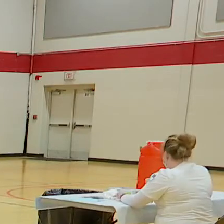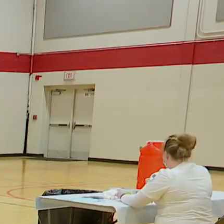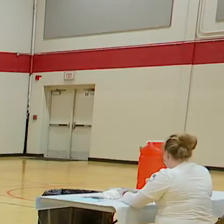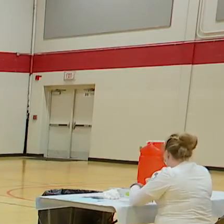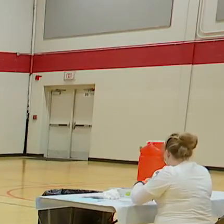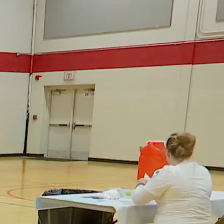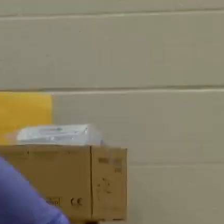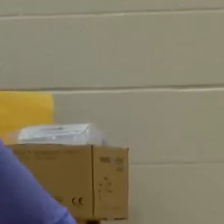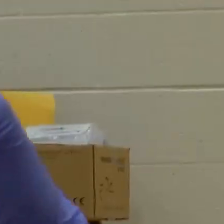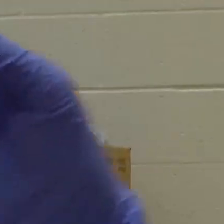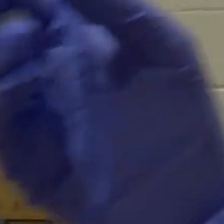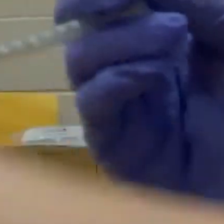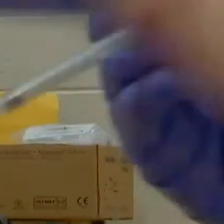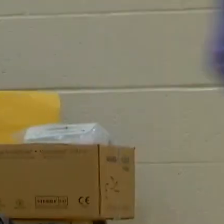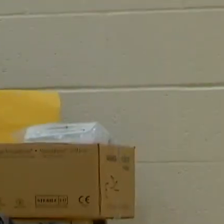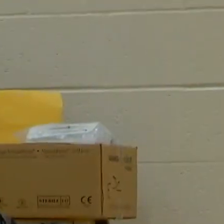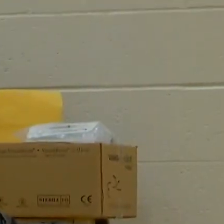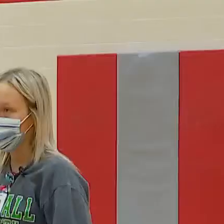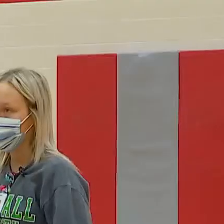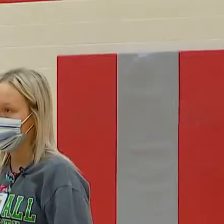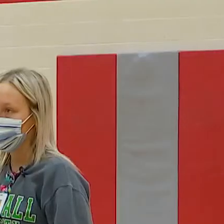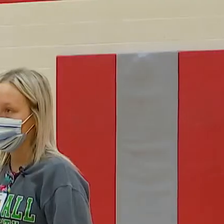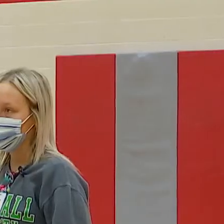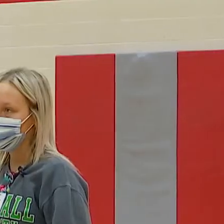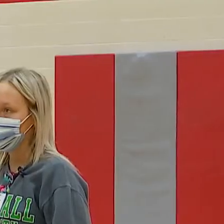AS OF NOW ANYONE 16 AND OLDER